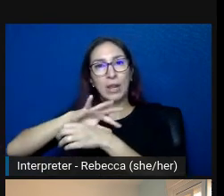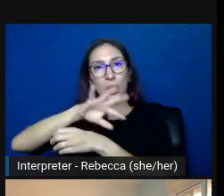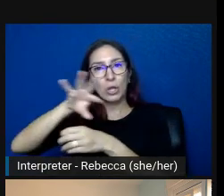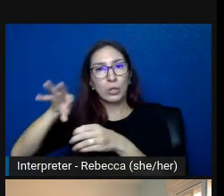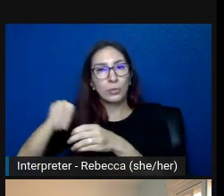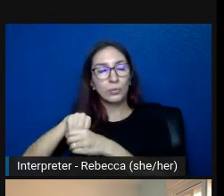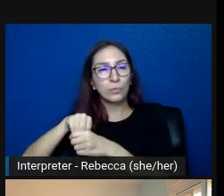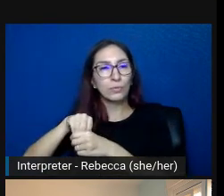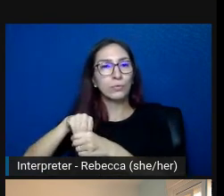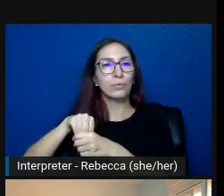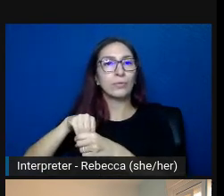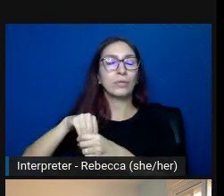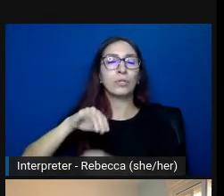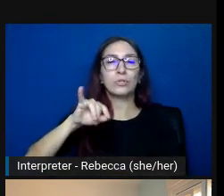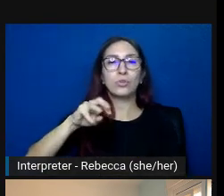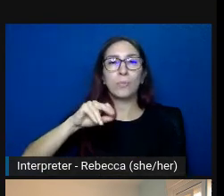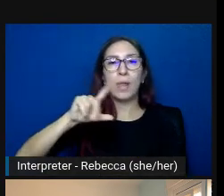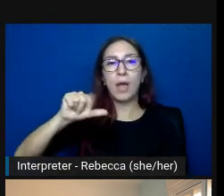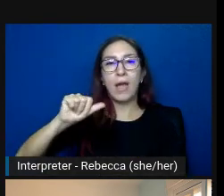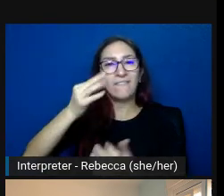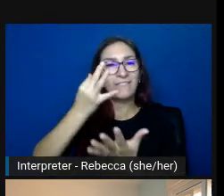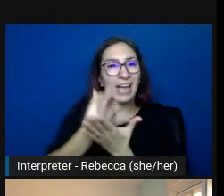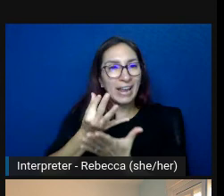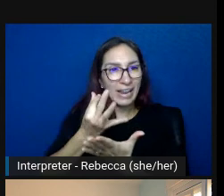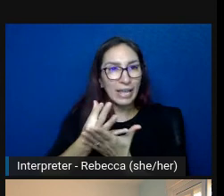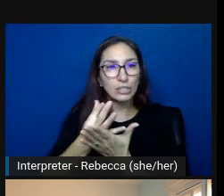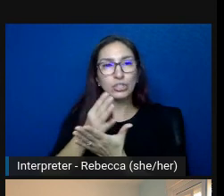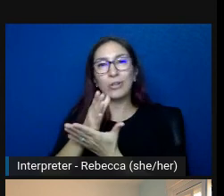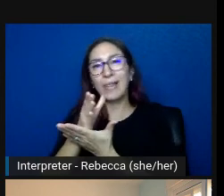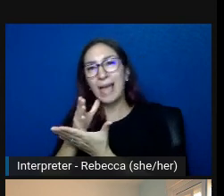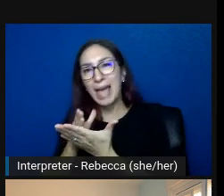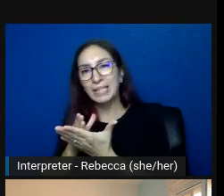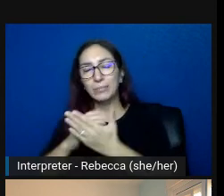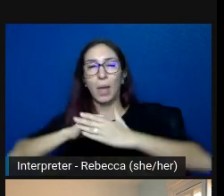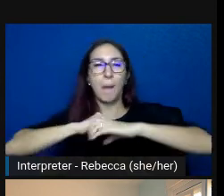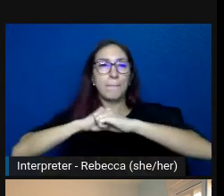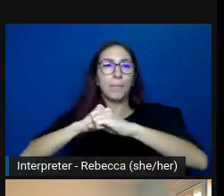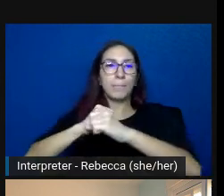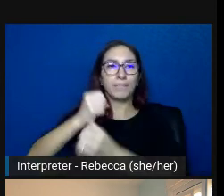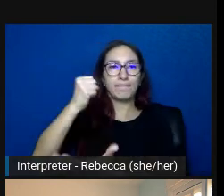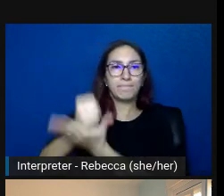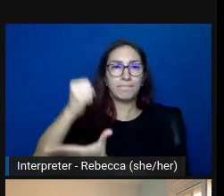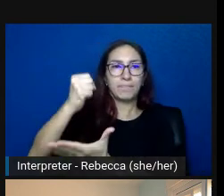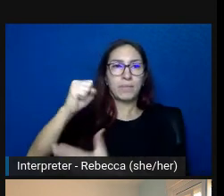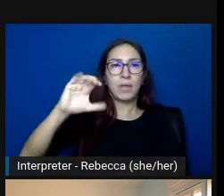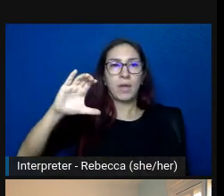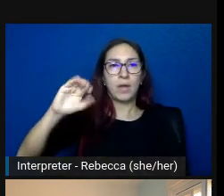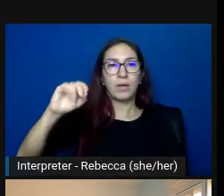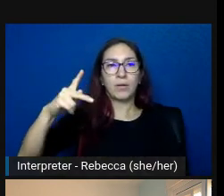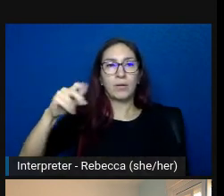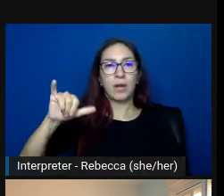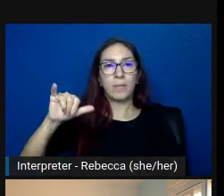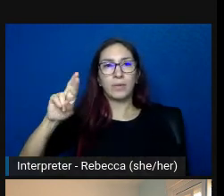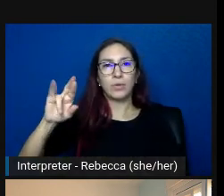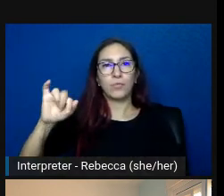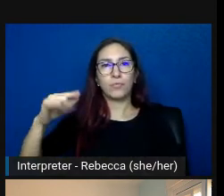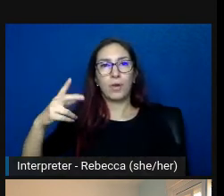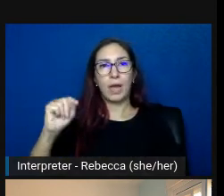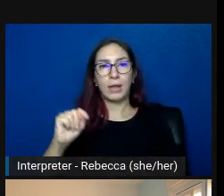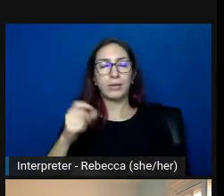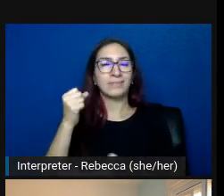It protects the Joomla copyright, and also they made some high decisions